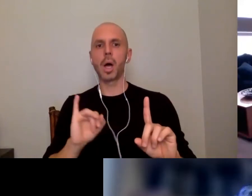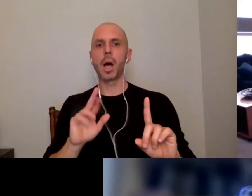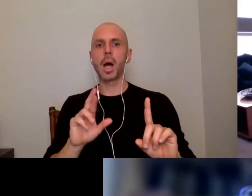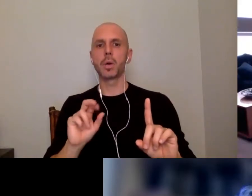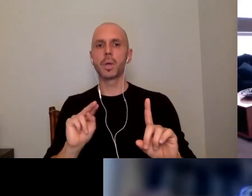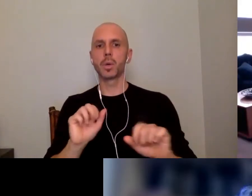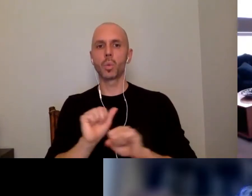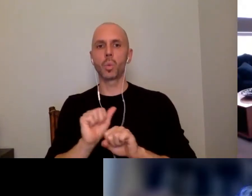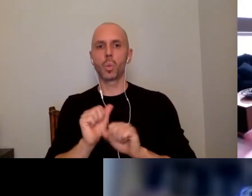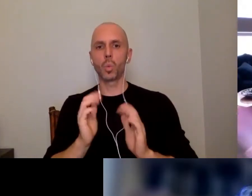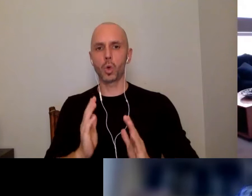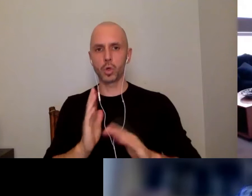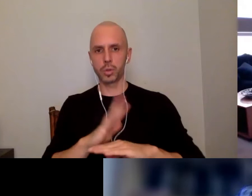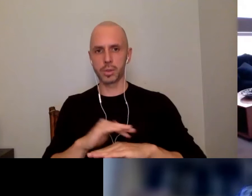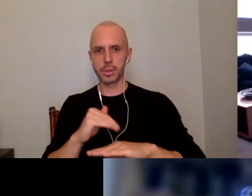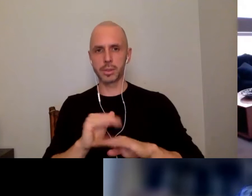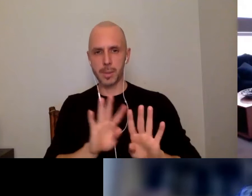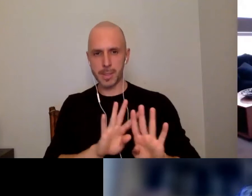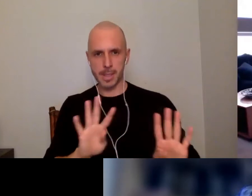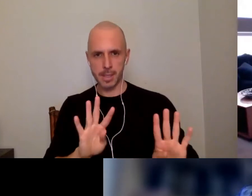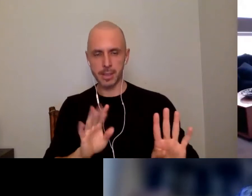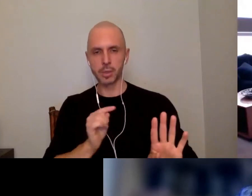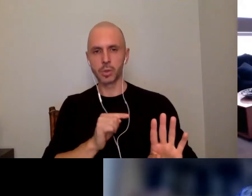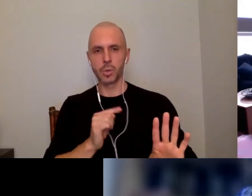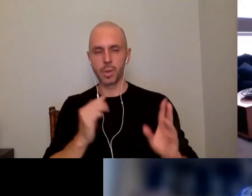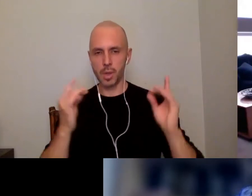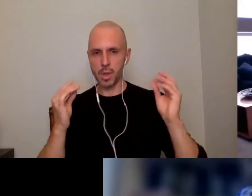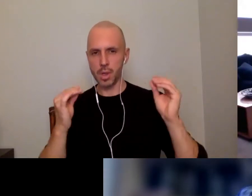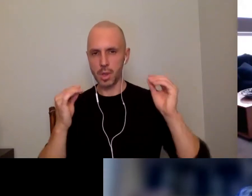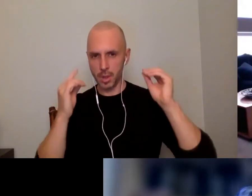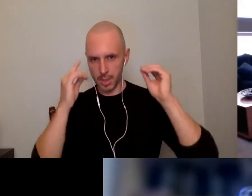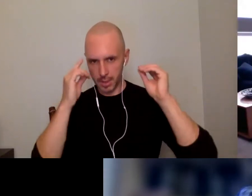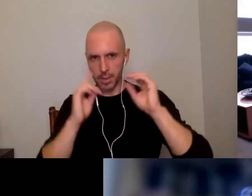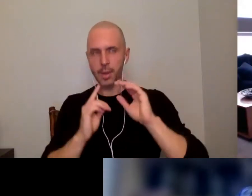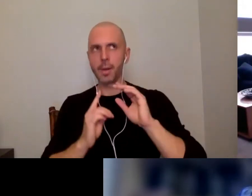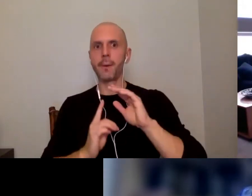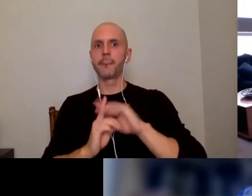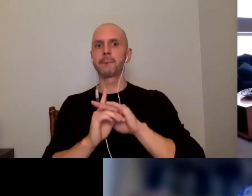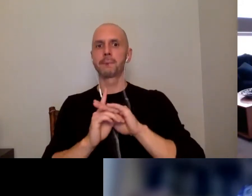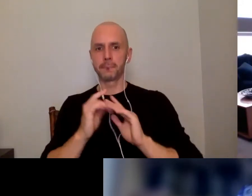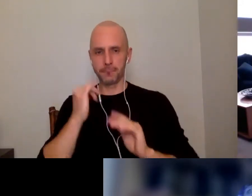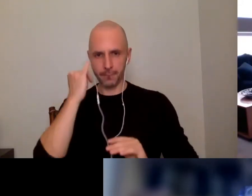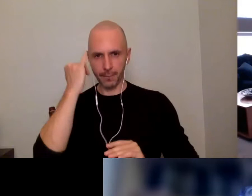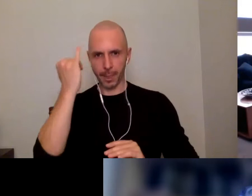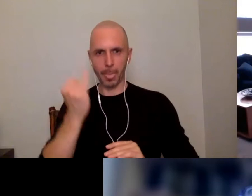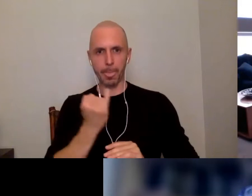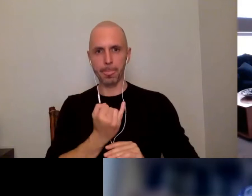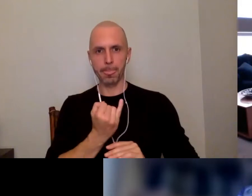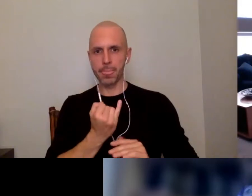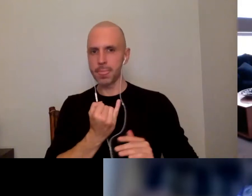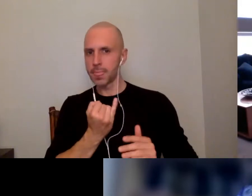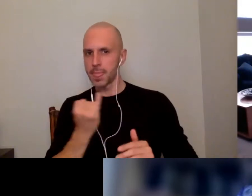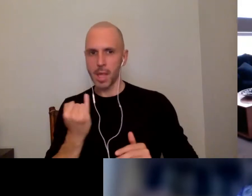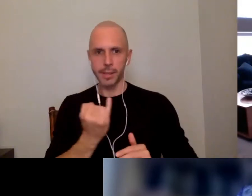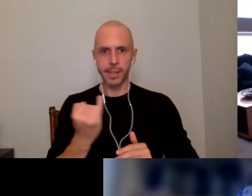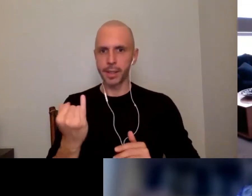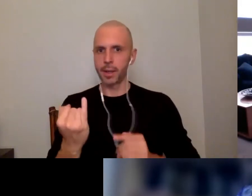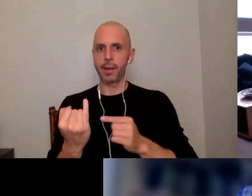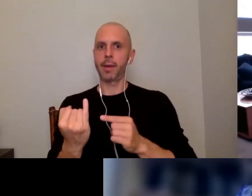within the realm of art where that you know begins to take you so i allow for a lot of spontaneity